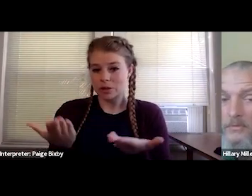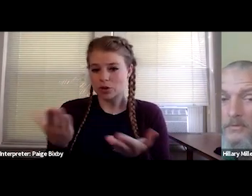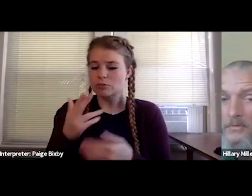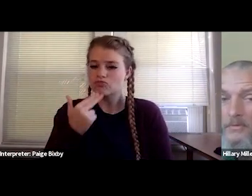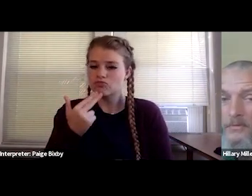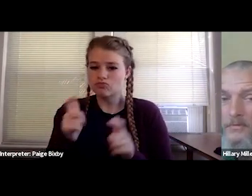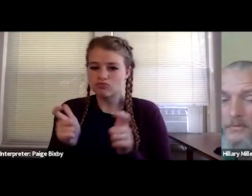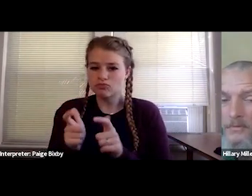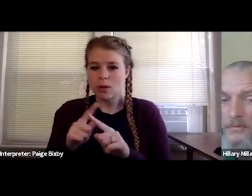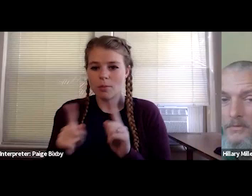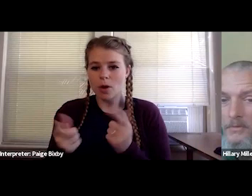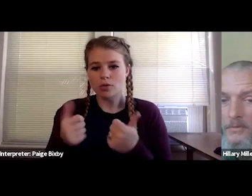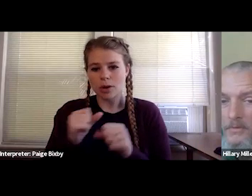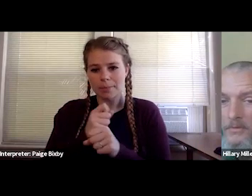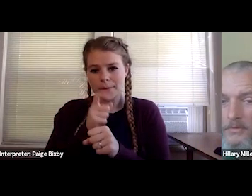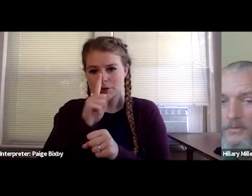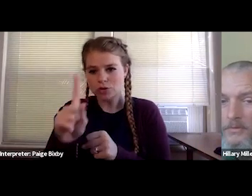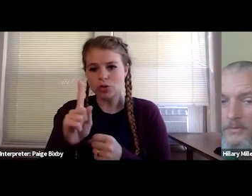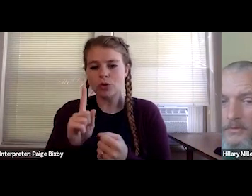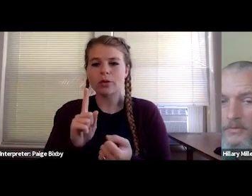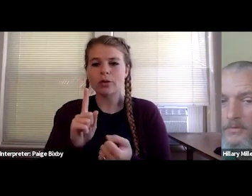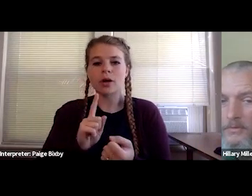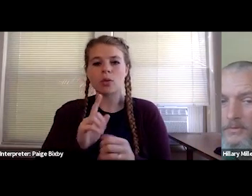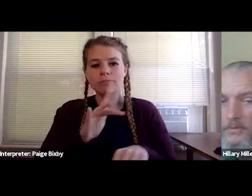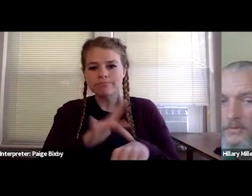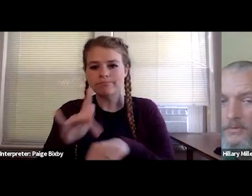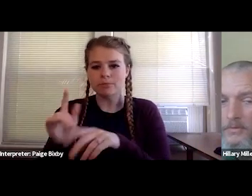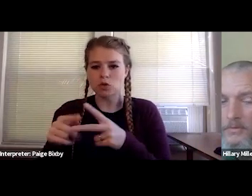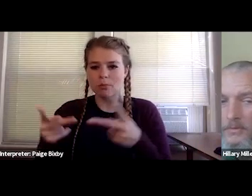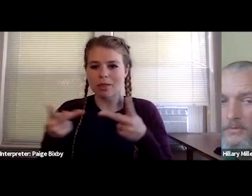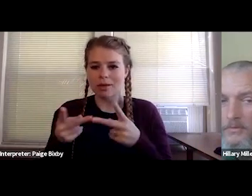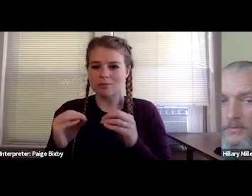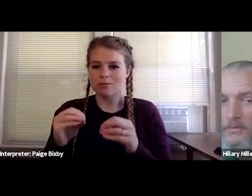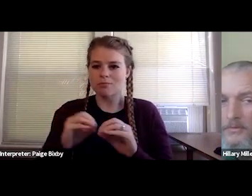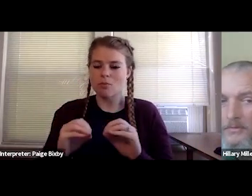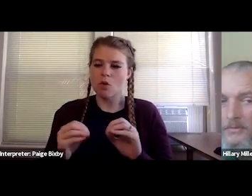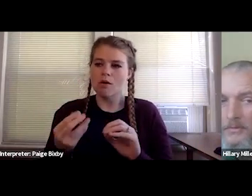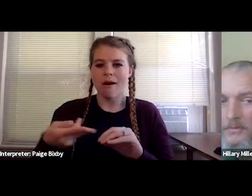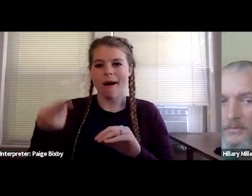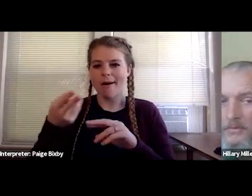make sure we're hitting all the areas where there is higher rates of substance use, but we're only a team of four, so we can only do so much.